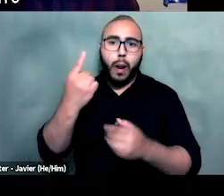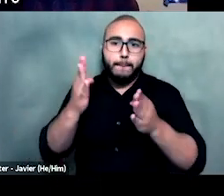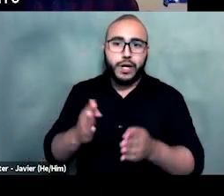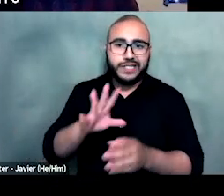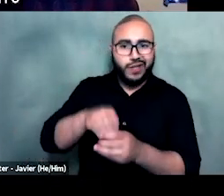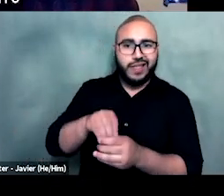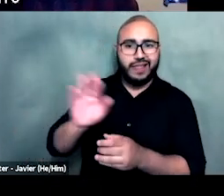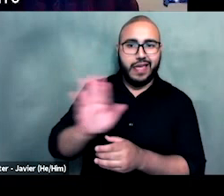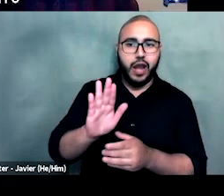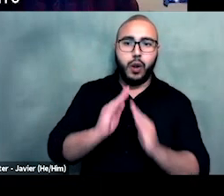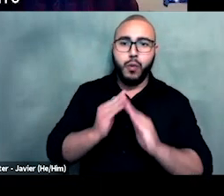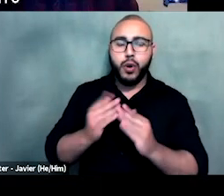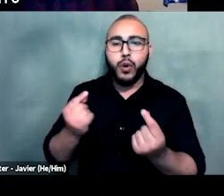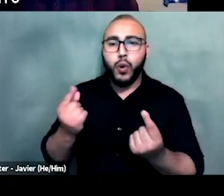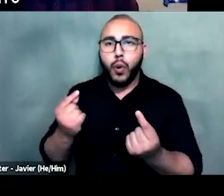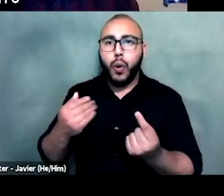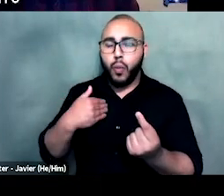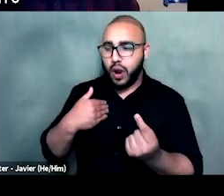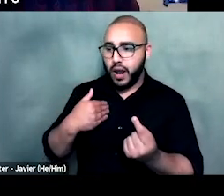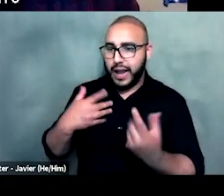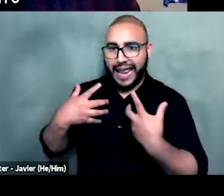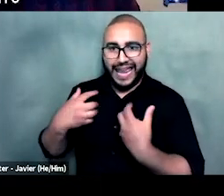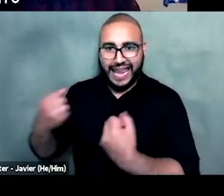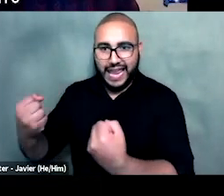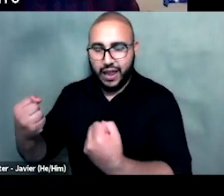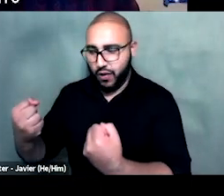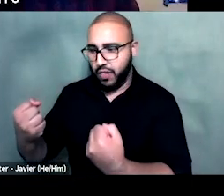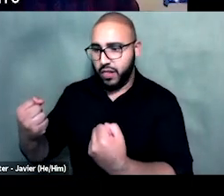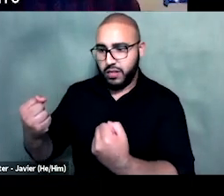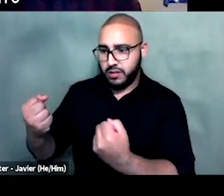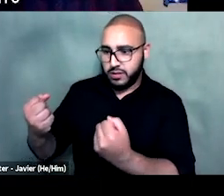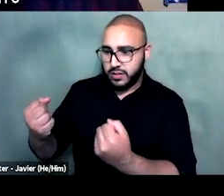set the arm right, who could, could heal the arm by setting it. But then you might have